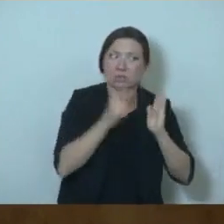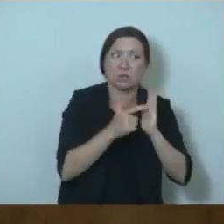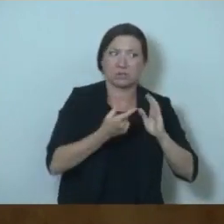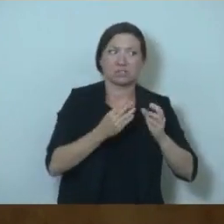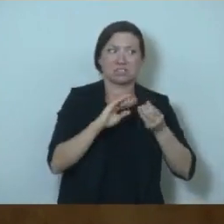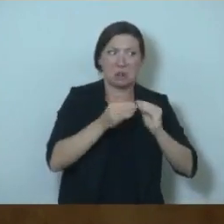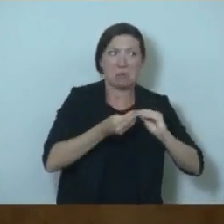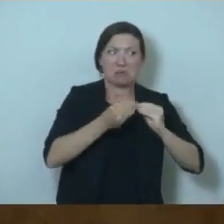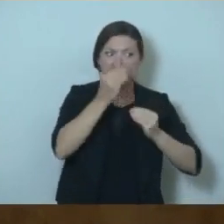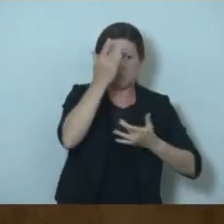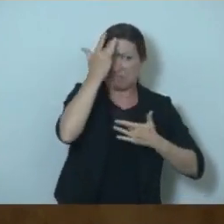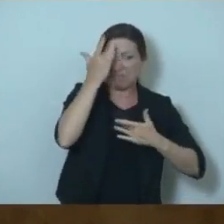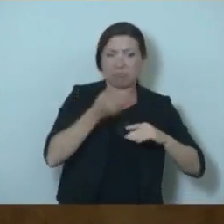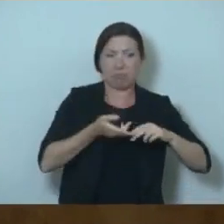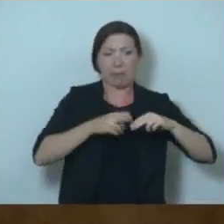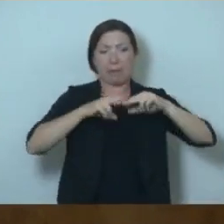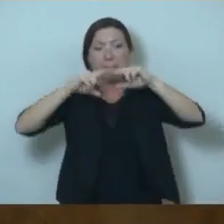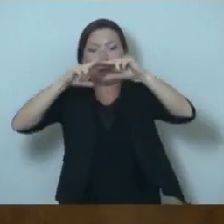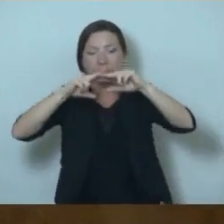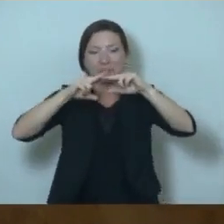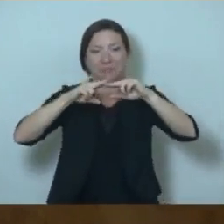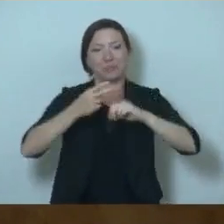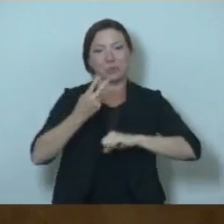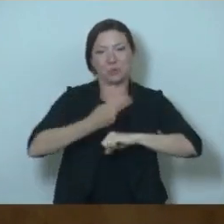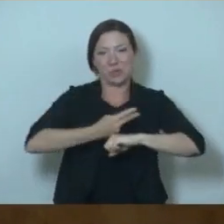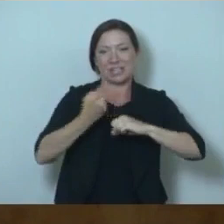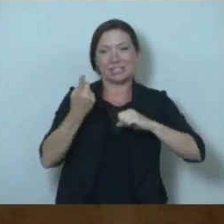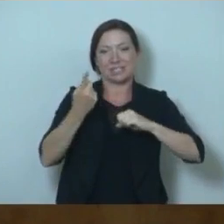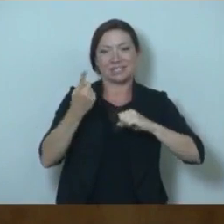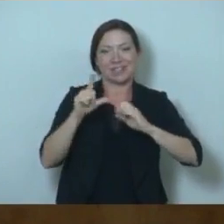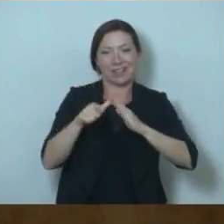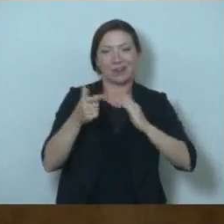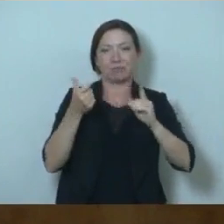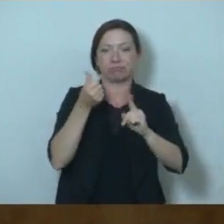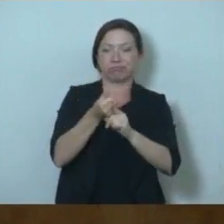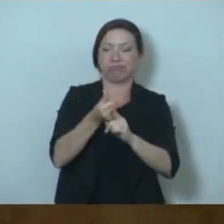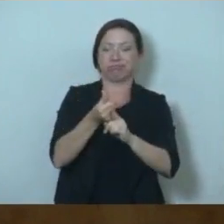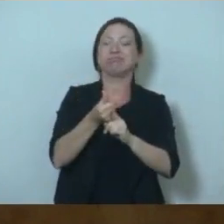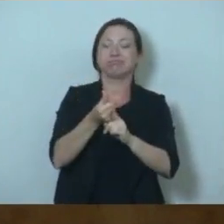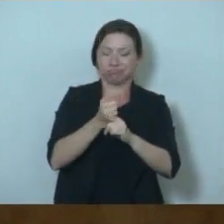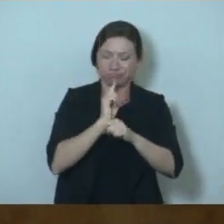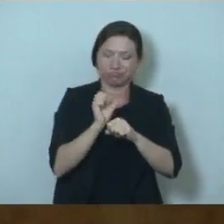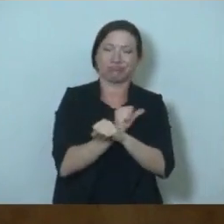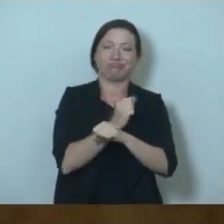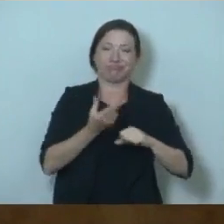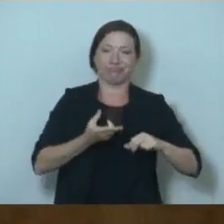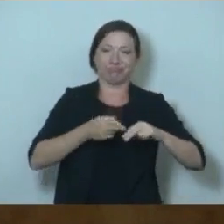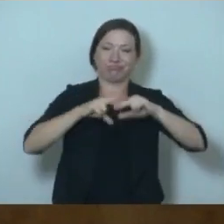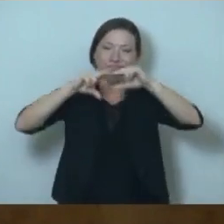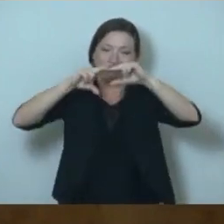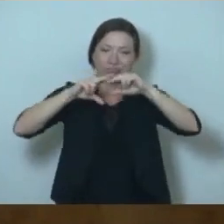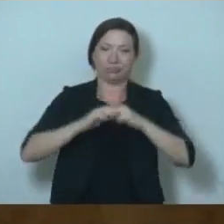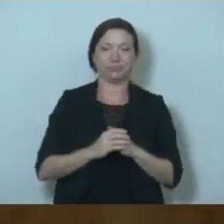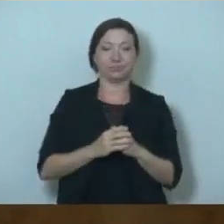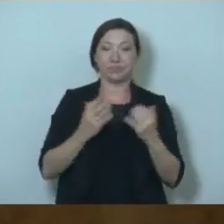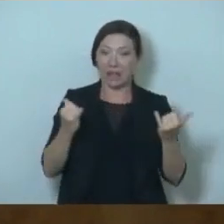WE ARE GOING TO SEE UPTICK IN CASES THEN TWO DAYS LATER WE GOT THE MODELING REPORT TODAY AND INDEED THAT'S THE CASE.